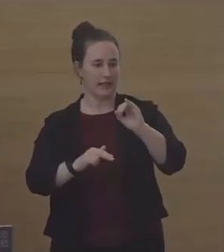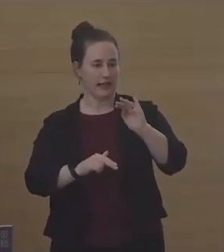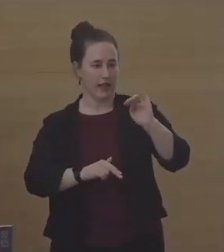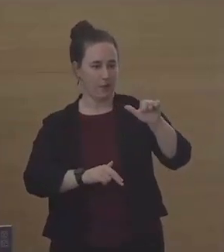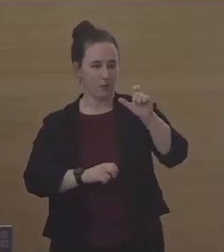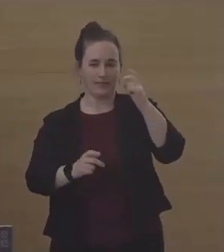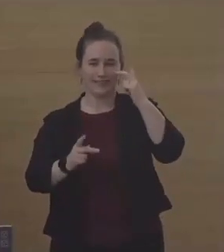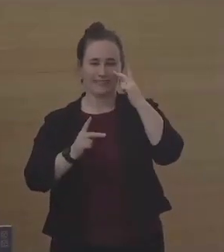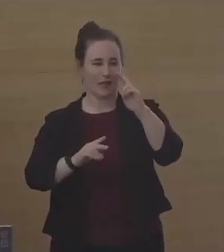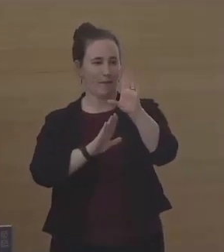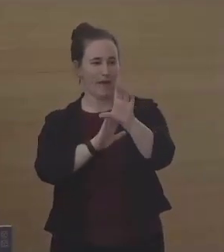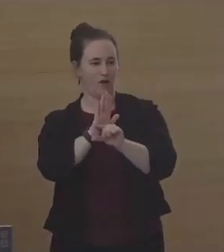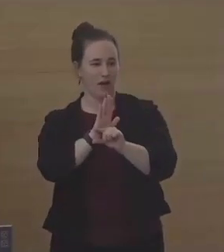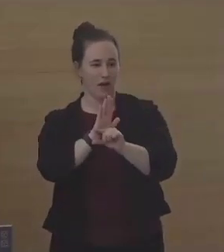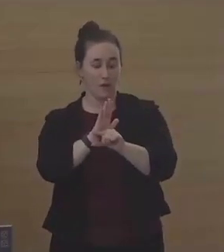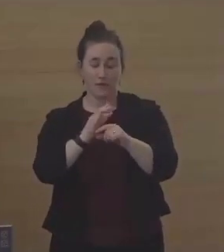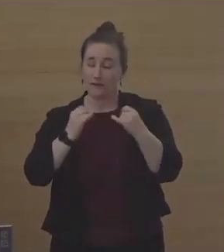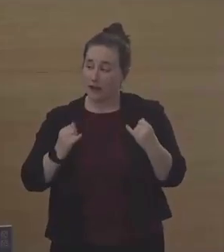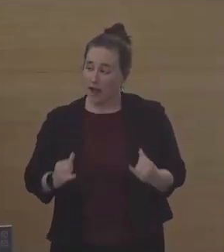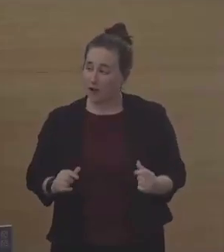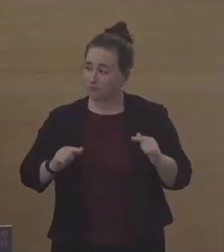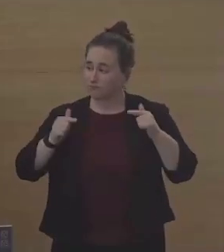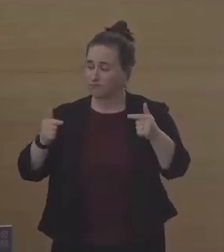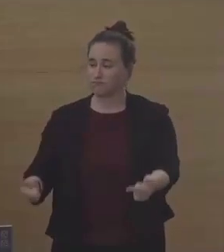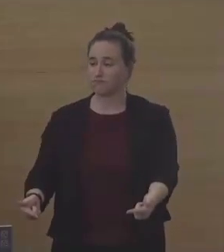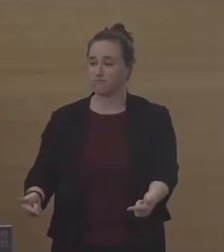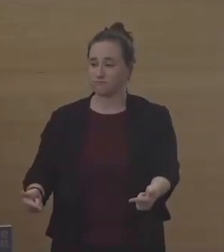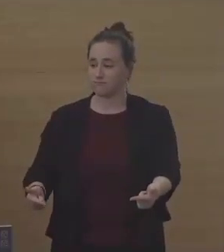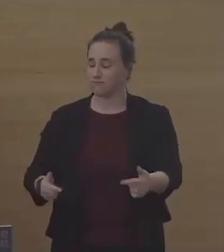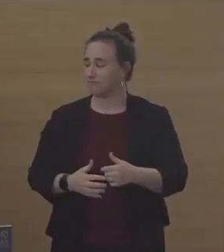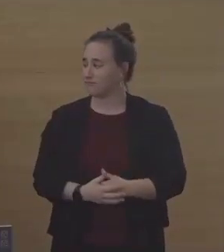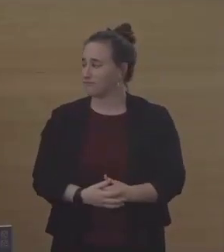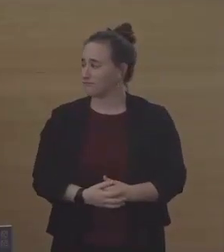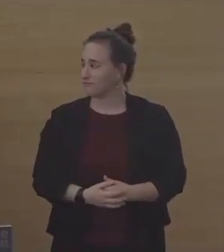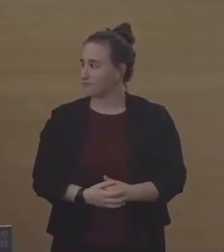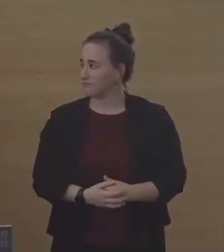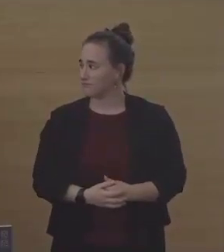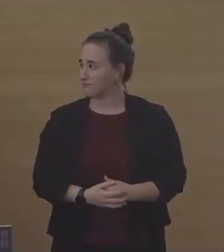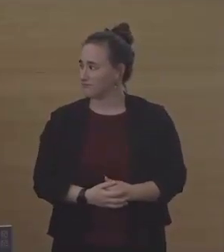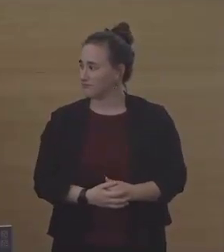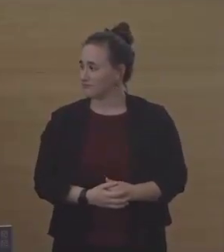So I'm now going to pass off. So first is Austin.